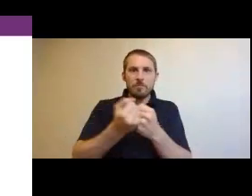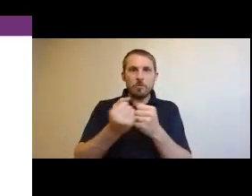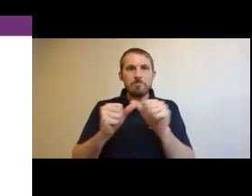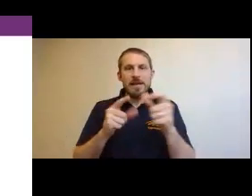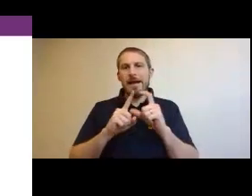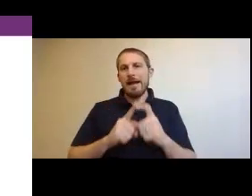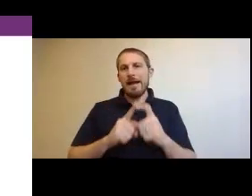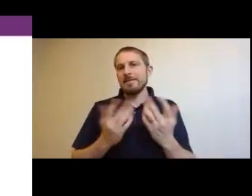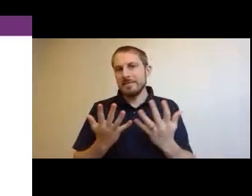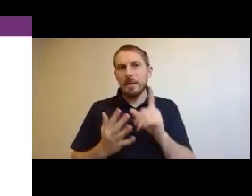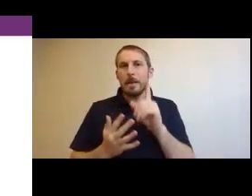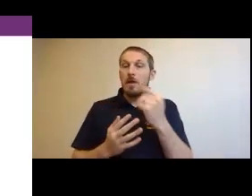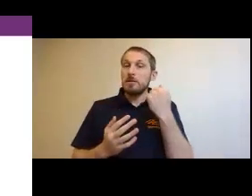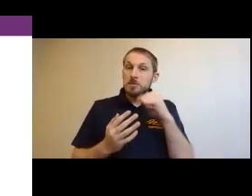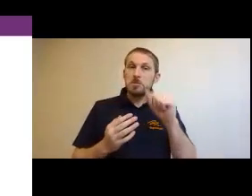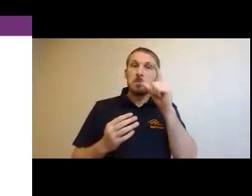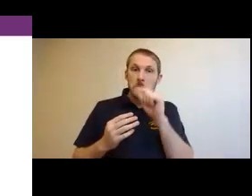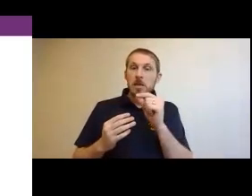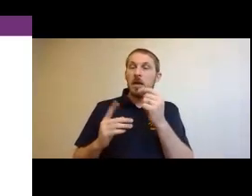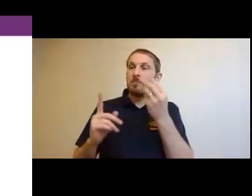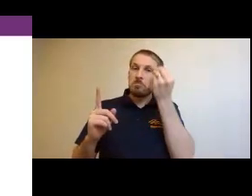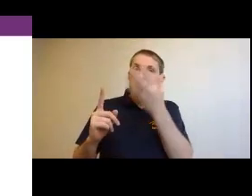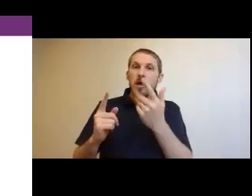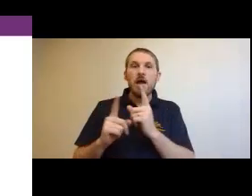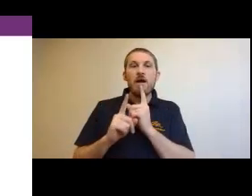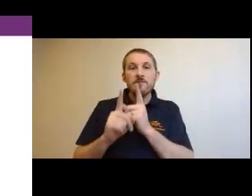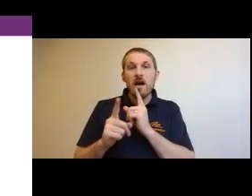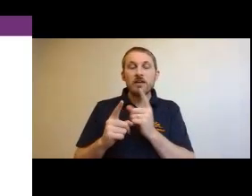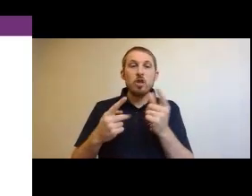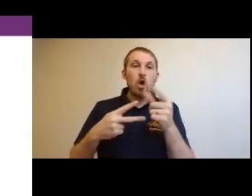offer advice, talk through options, and point them towards